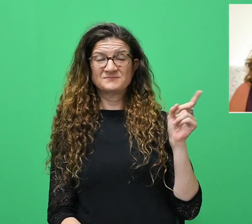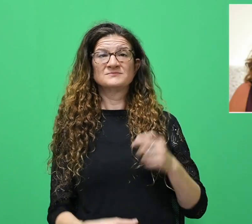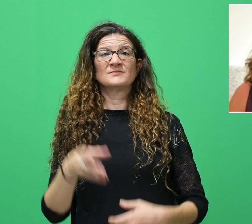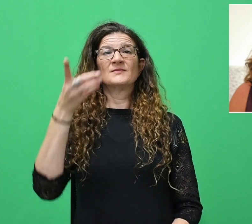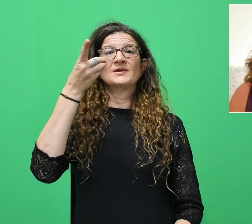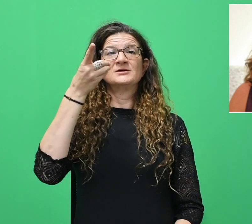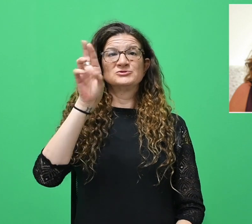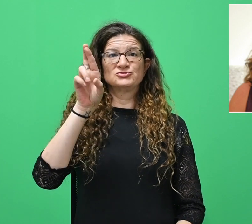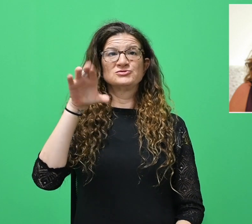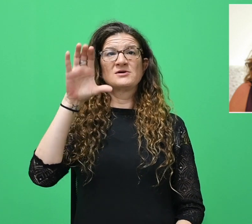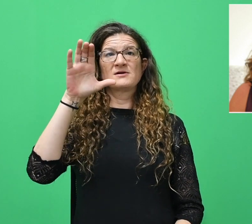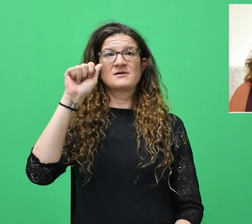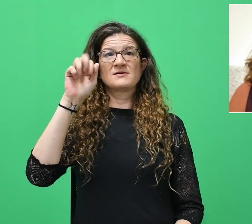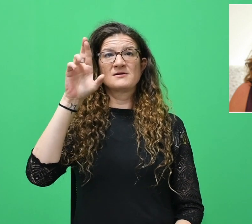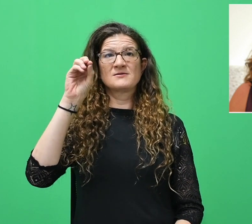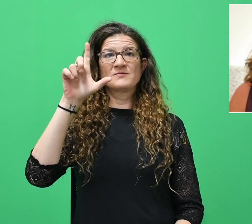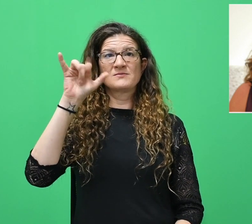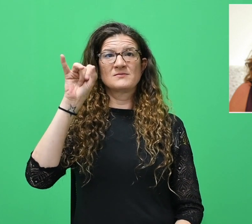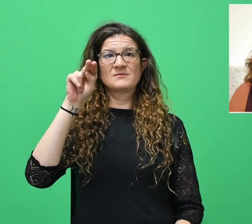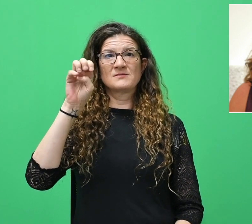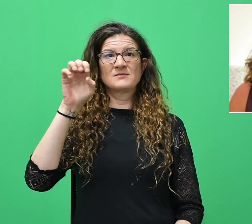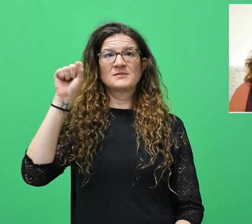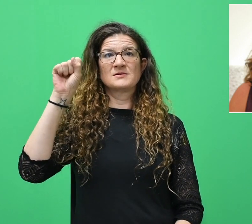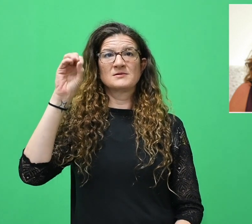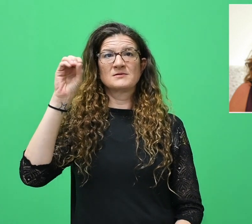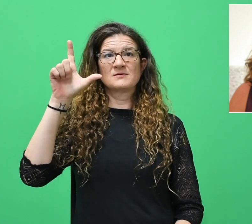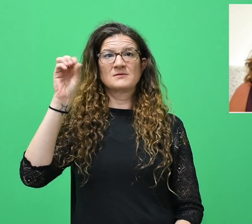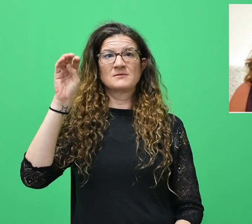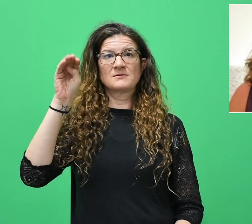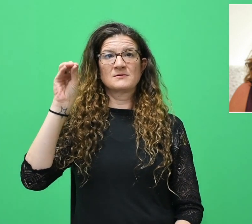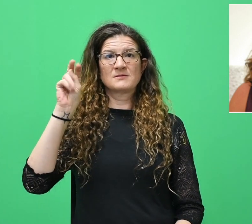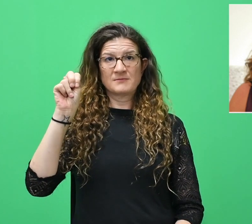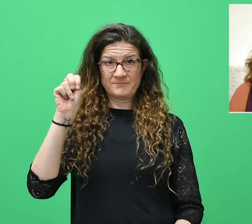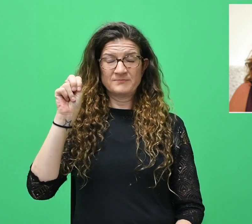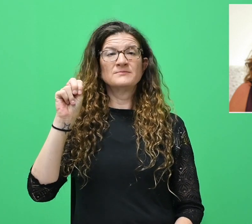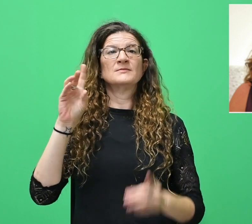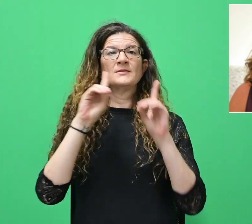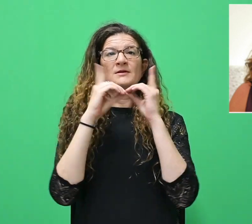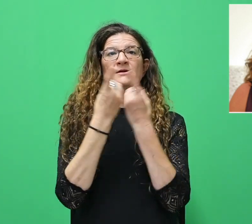with Dr. Caroline Solomon,